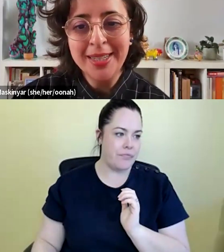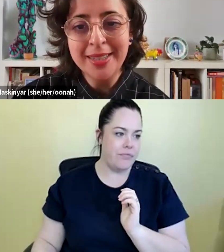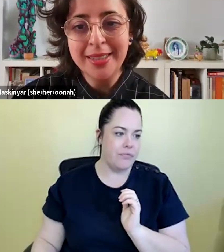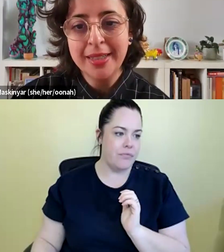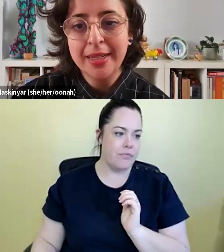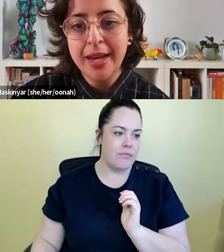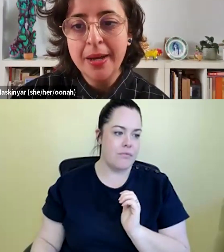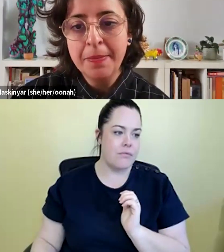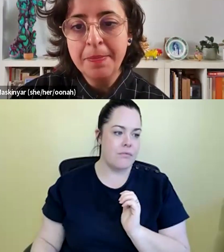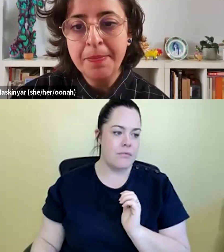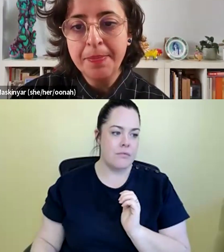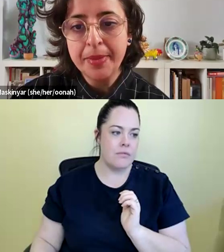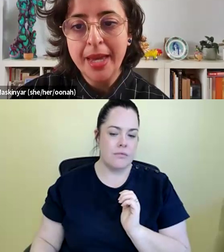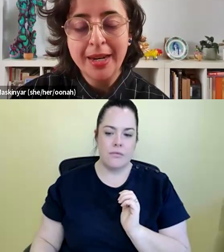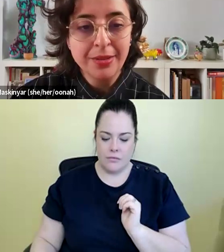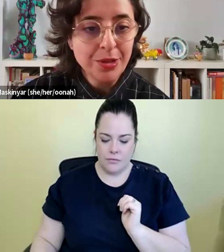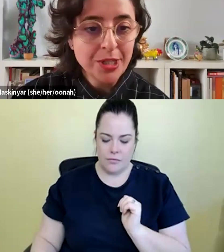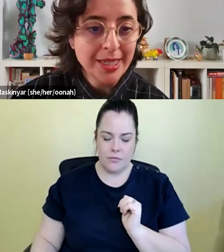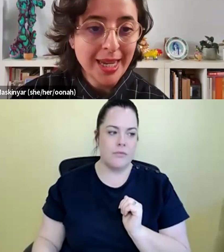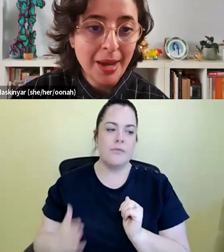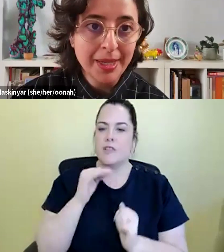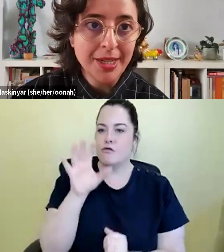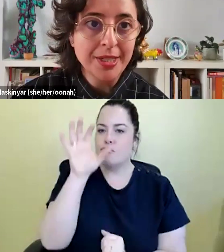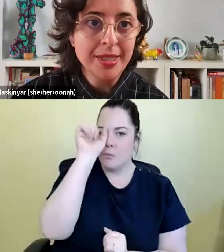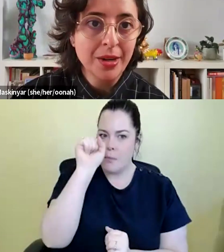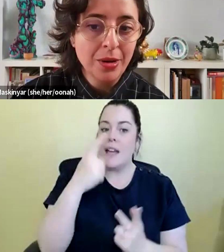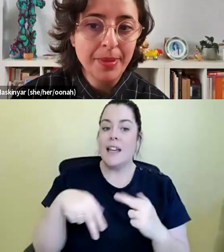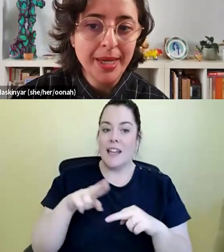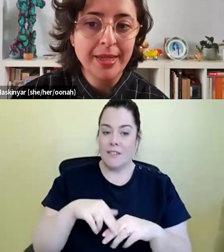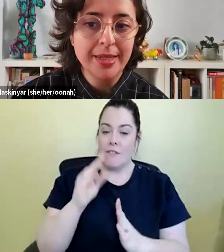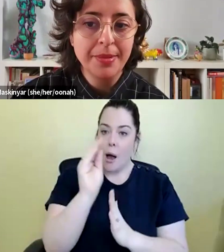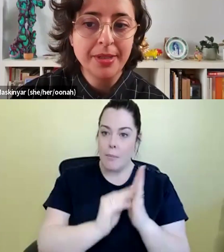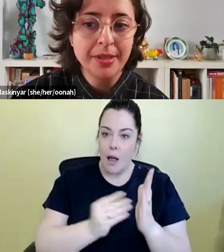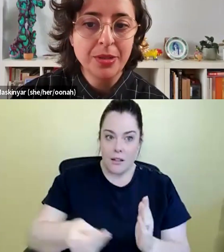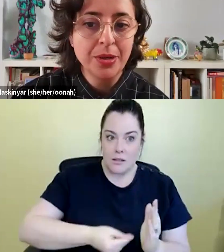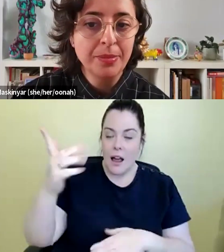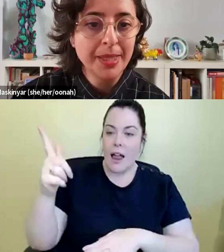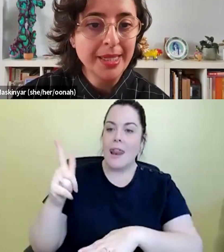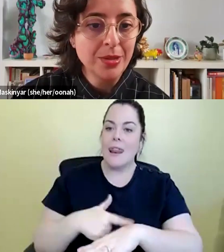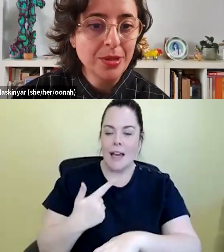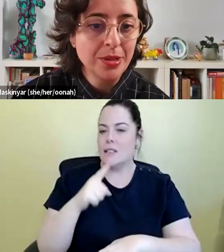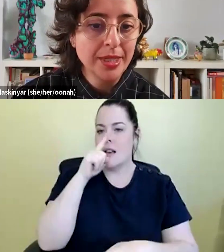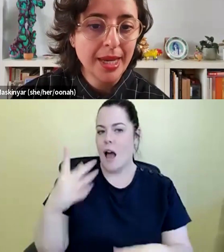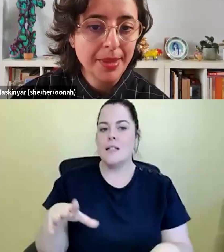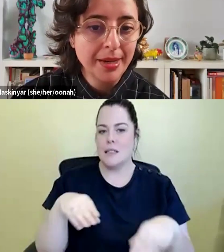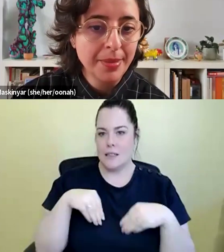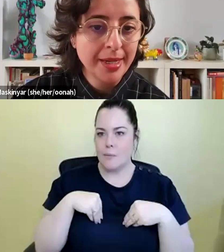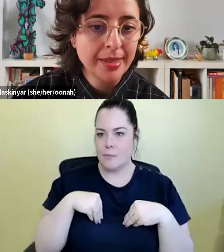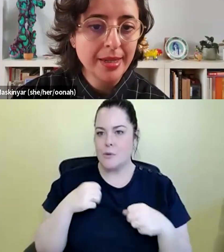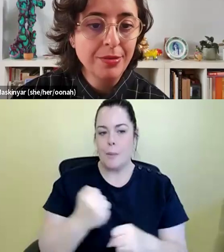mind. And unfortunately, late applications cannot be accepted. So please do keep that in mind. If